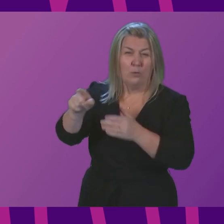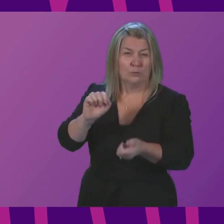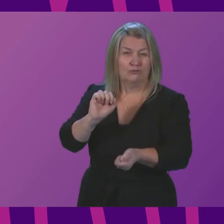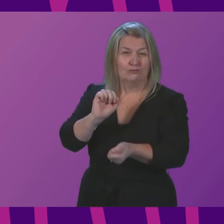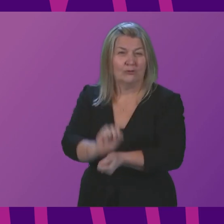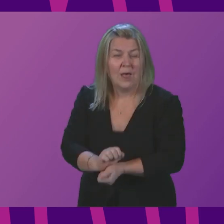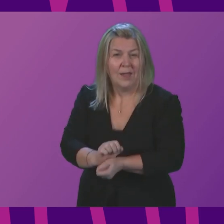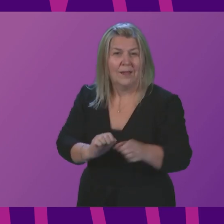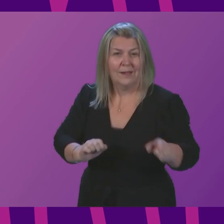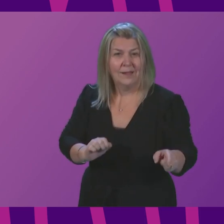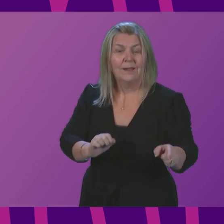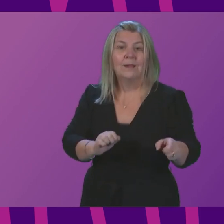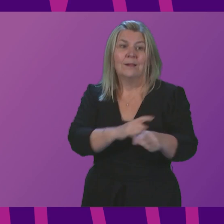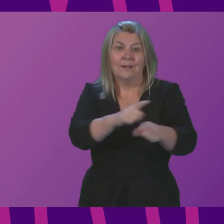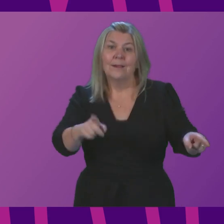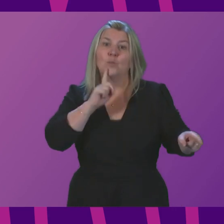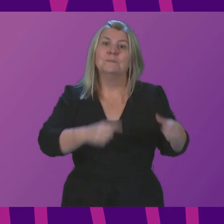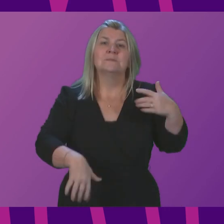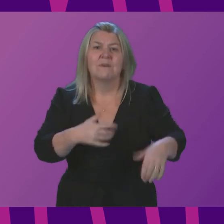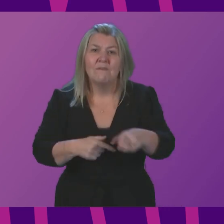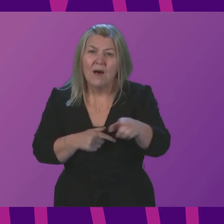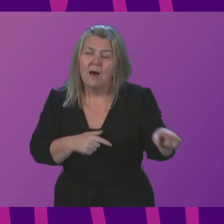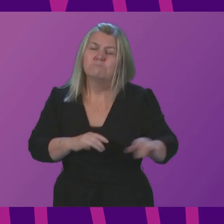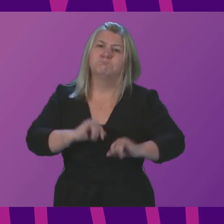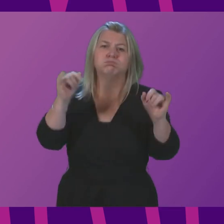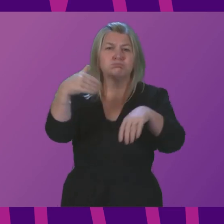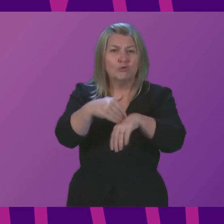How can women who suffer the most horrific crimes and their families feel safe when they